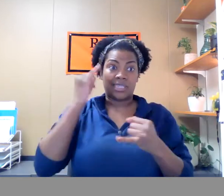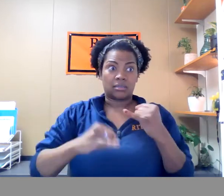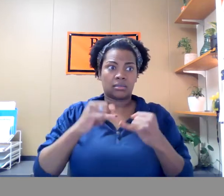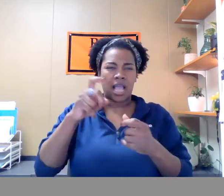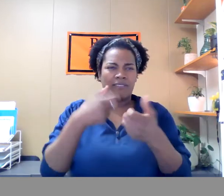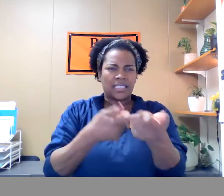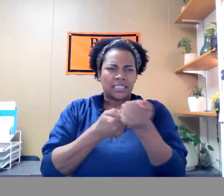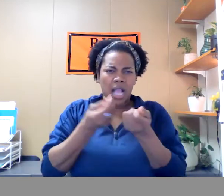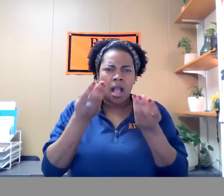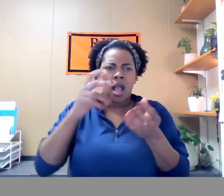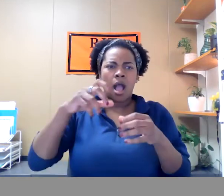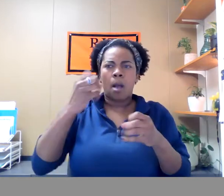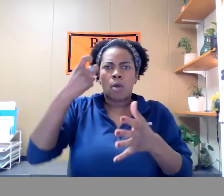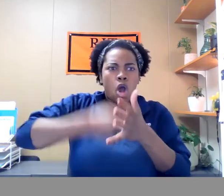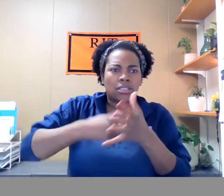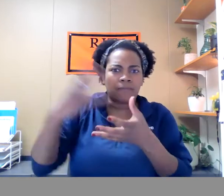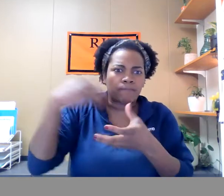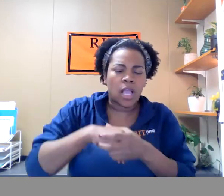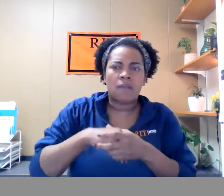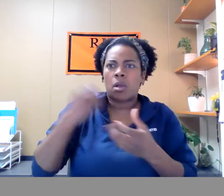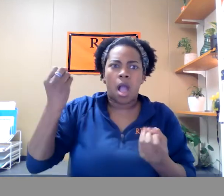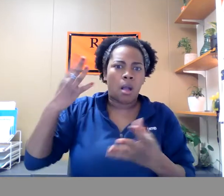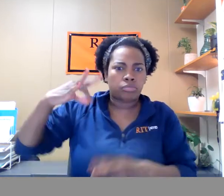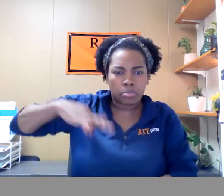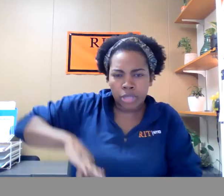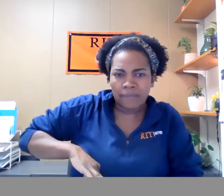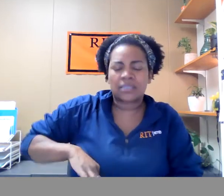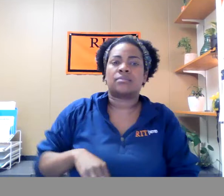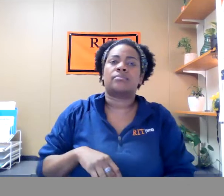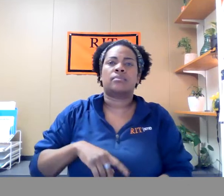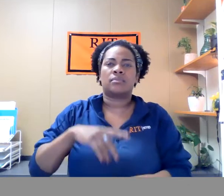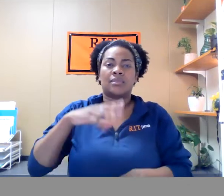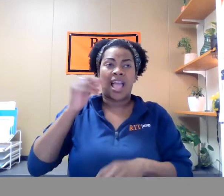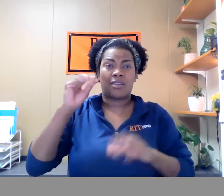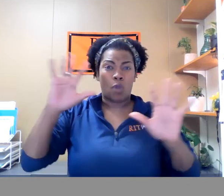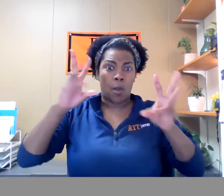Please identify your target audience, and then, lastly, you want something that's going to be engaging